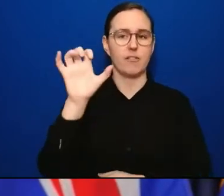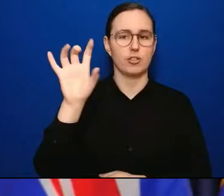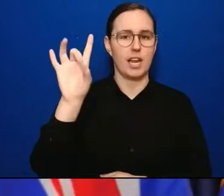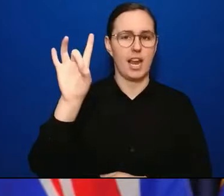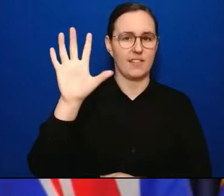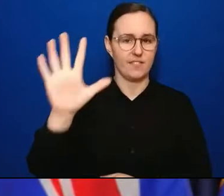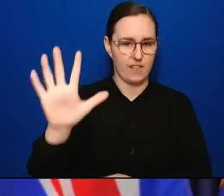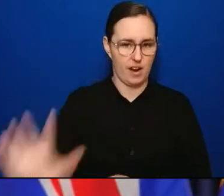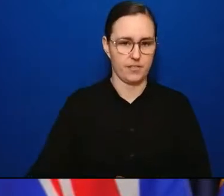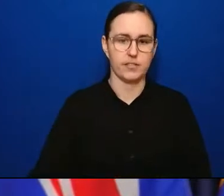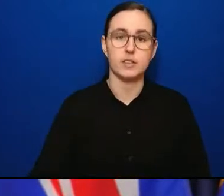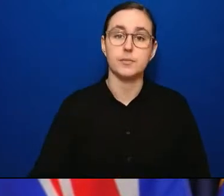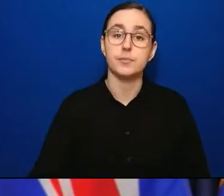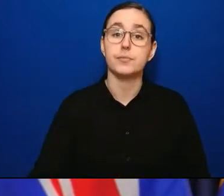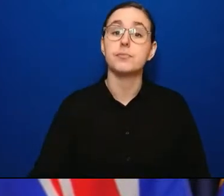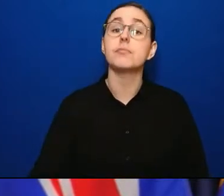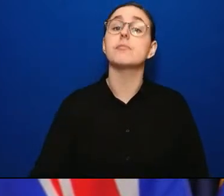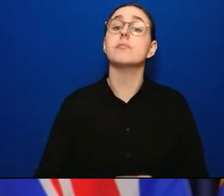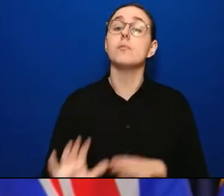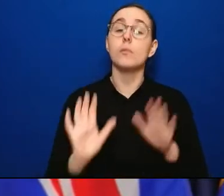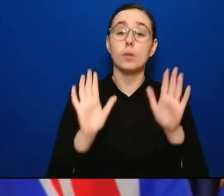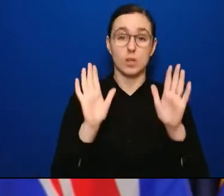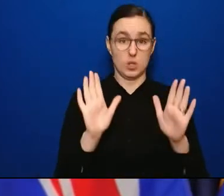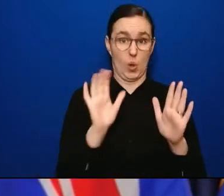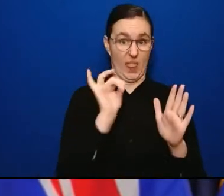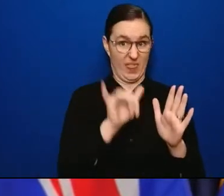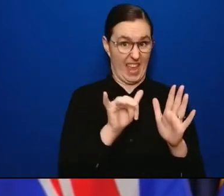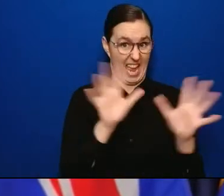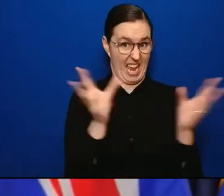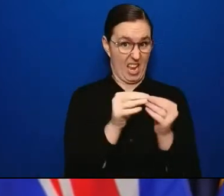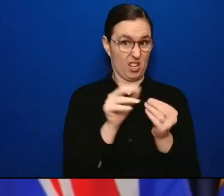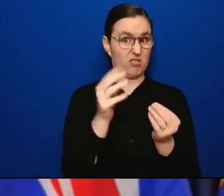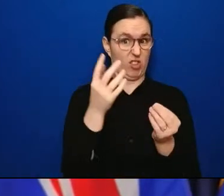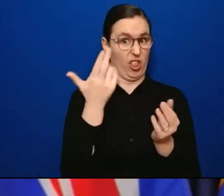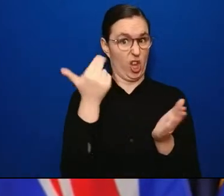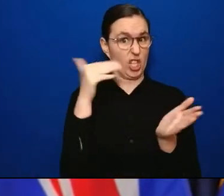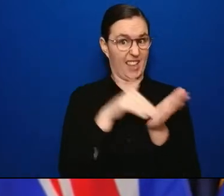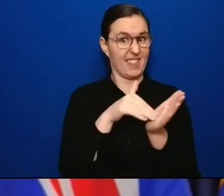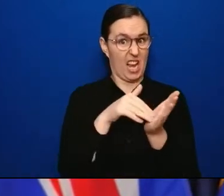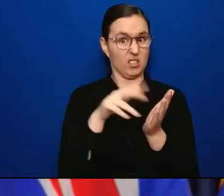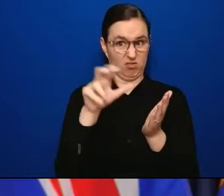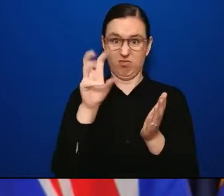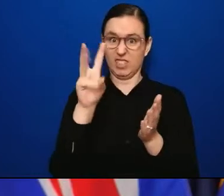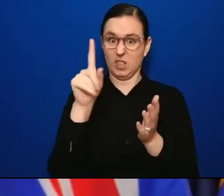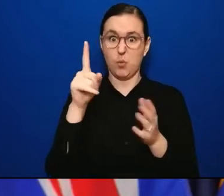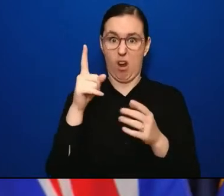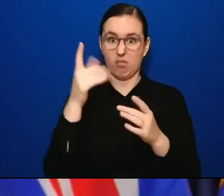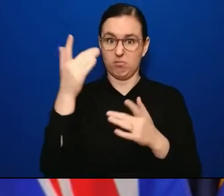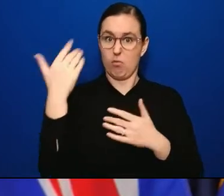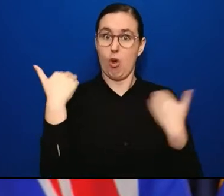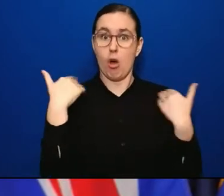Providence health care just to put that in context. February